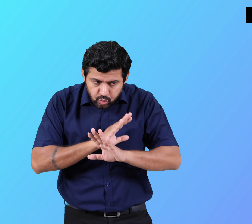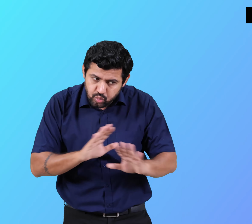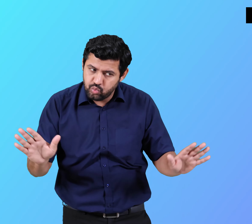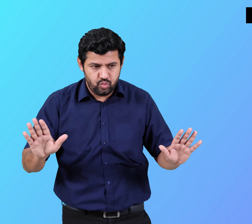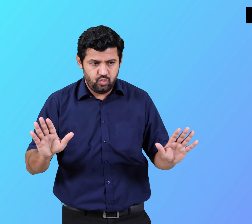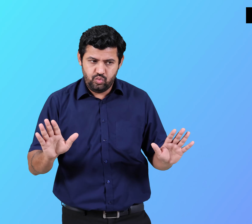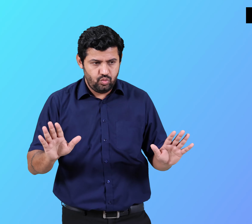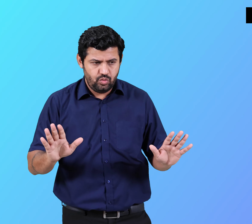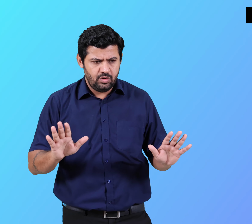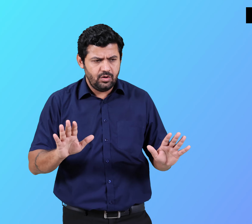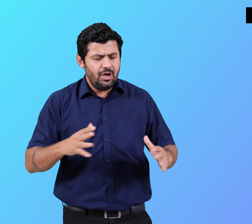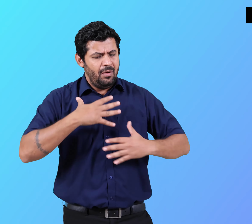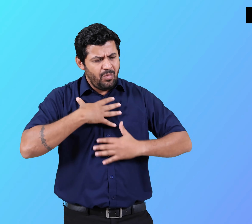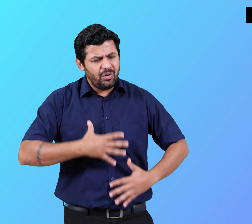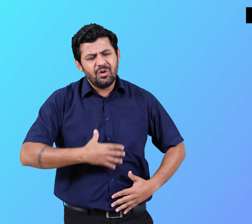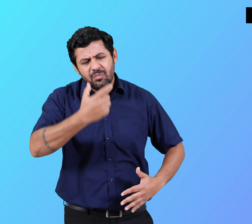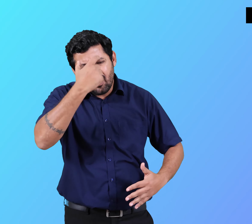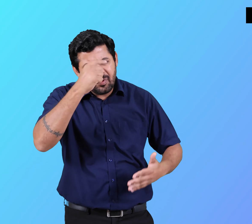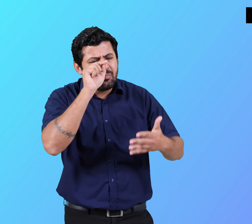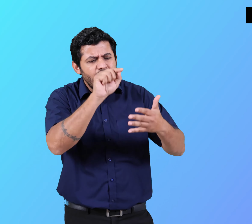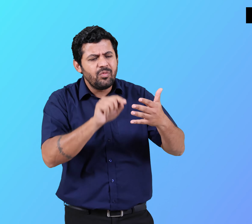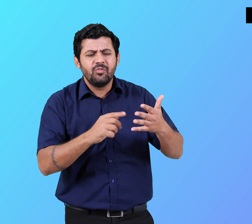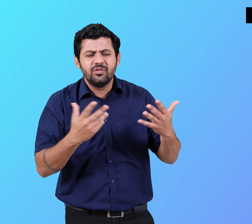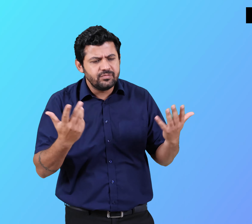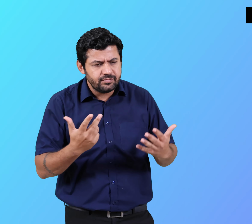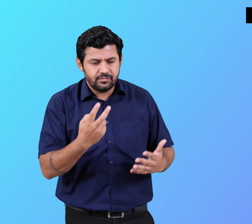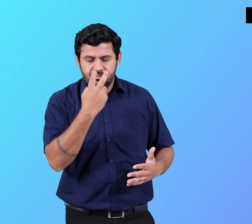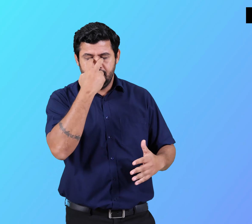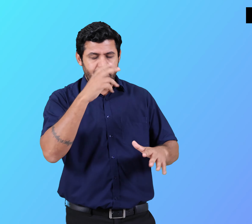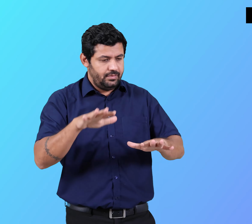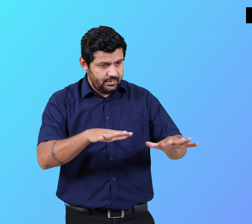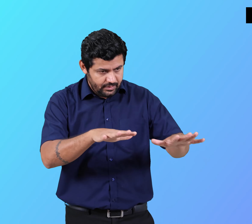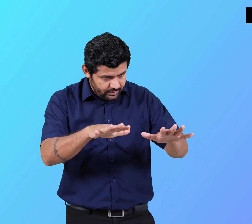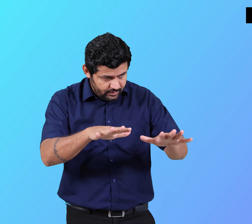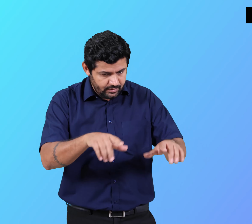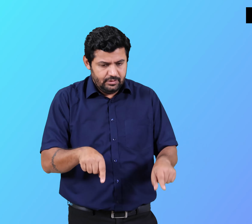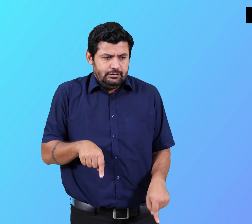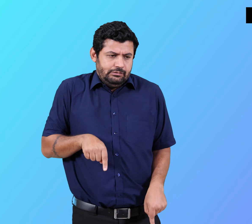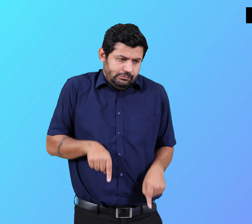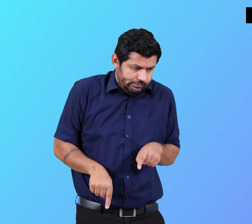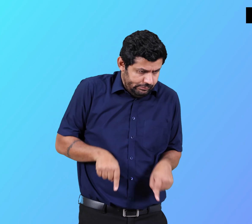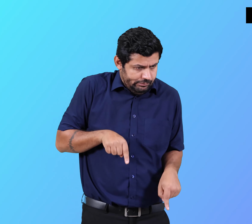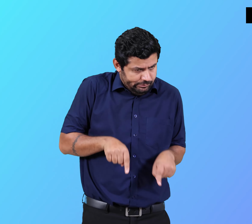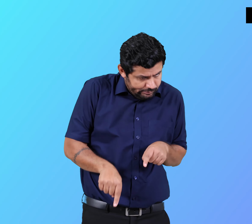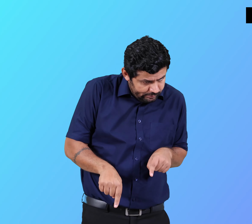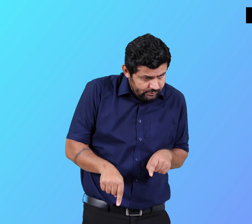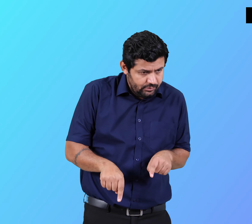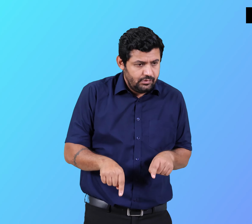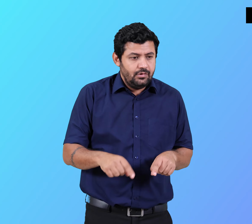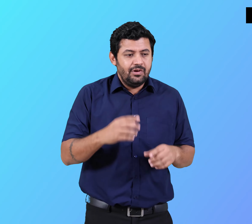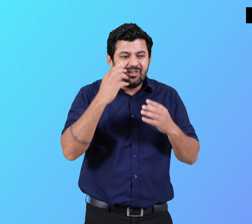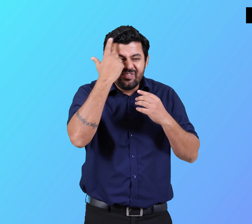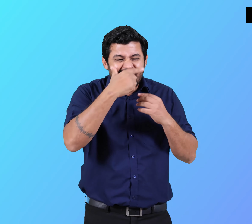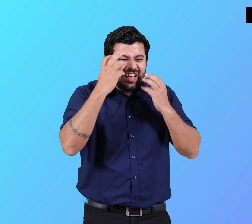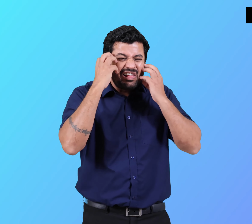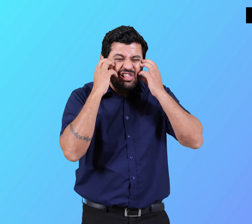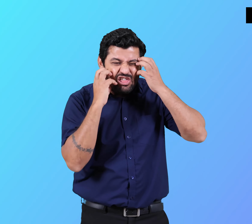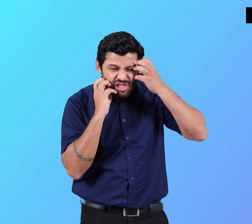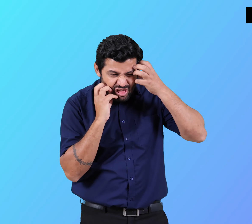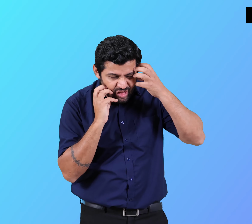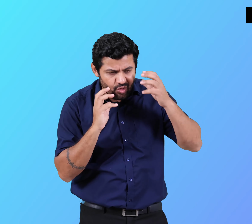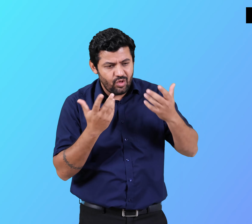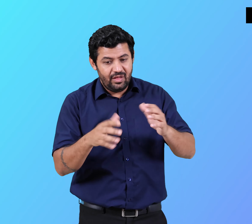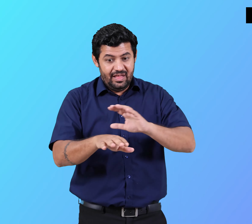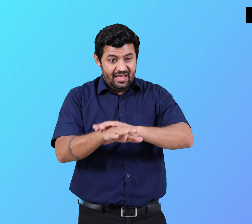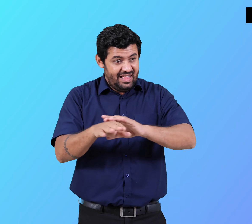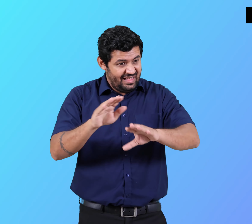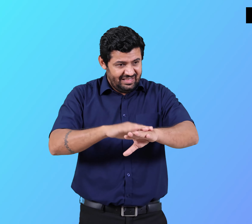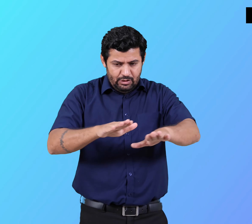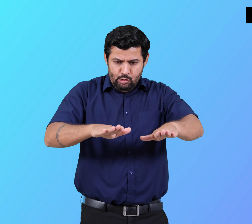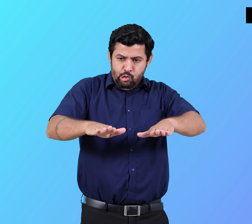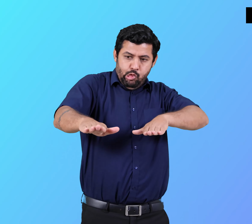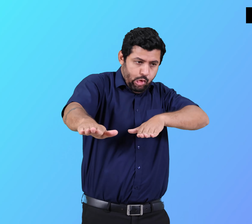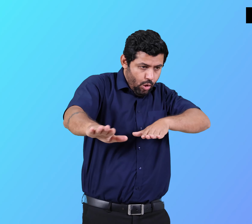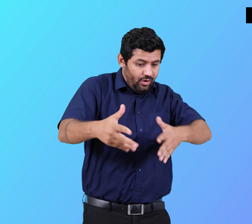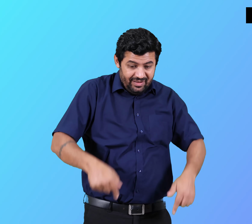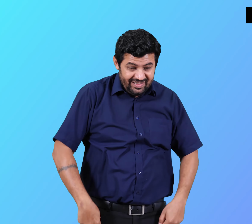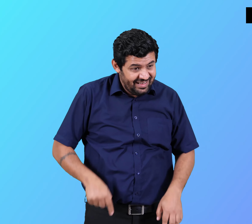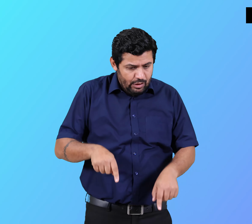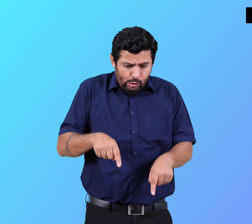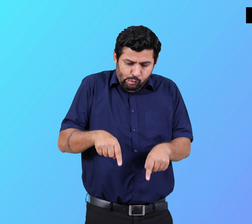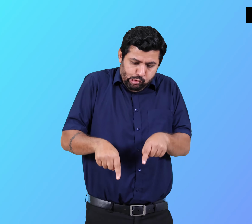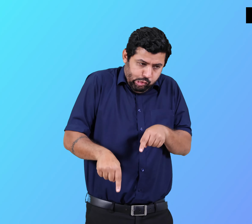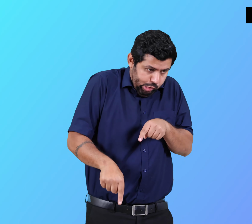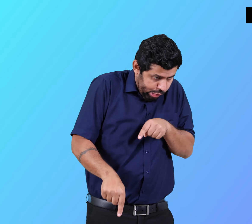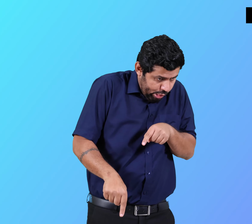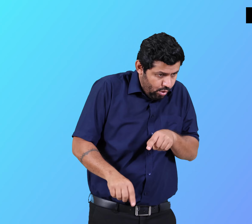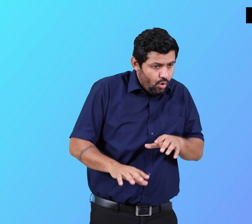Any man who has something wrong with him must not serve as priest and bring sacrifices to me. These men cannot serve as priests: blind men, lame men, men with bad scars on their faces, men with arms or legs that are too long,